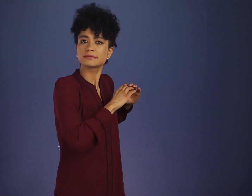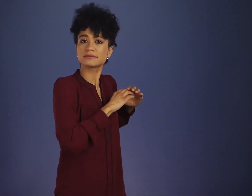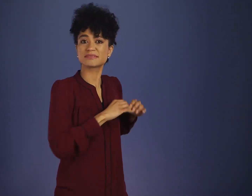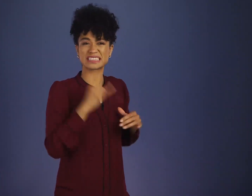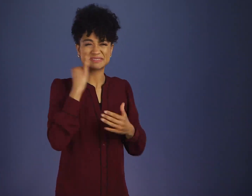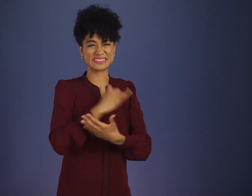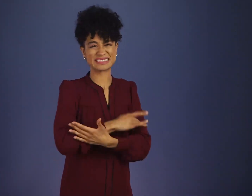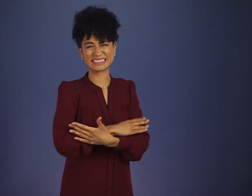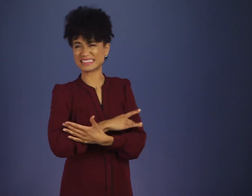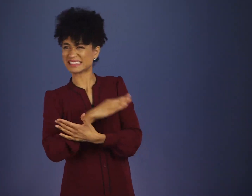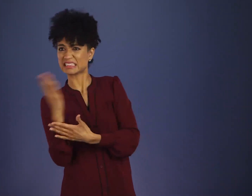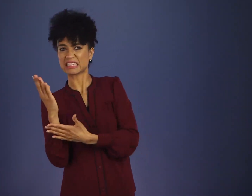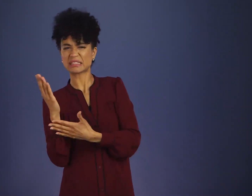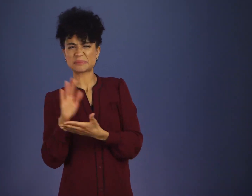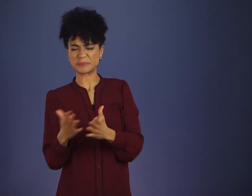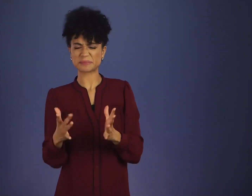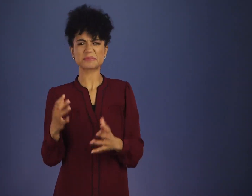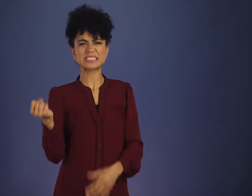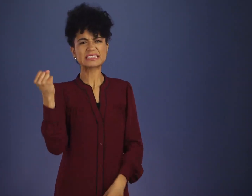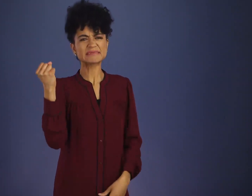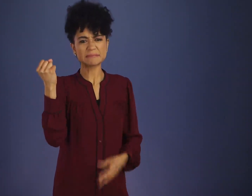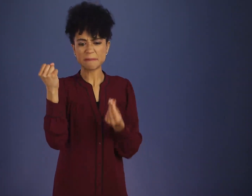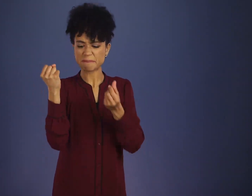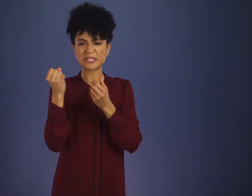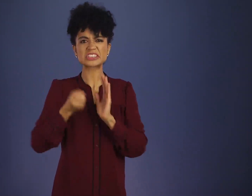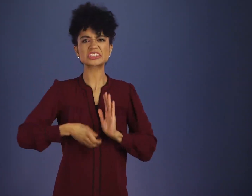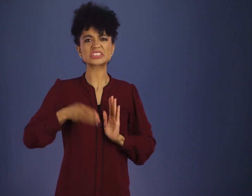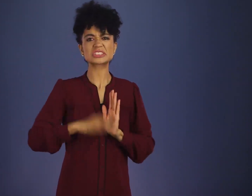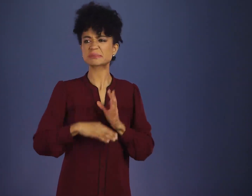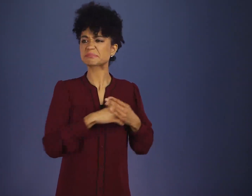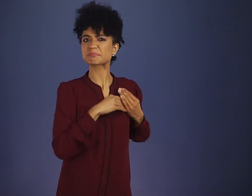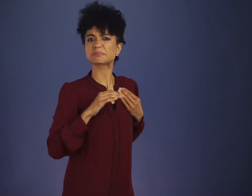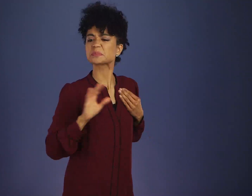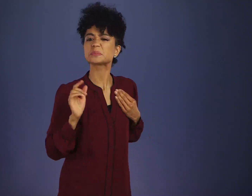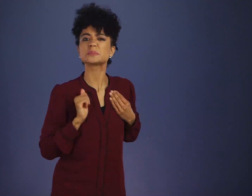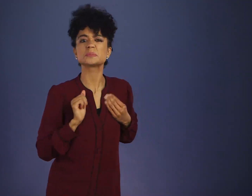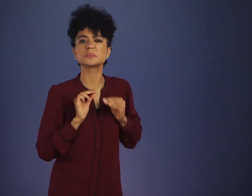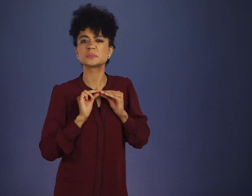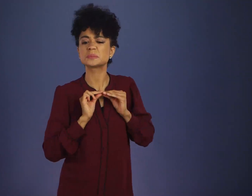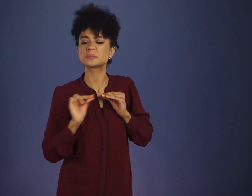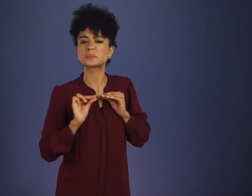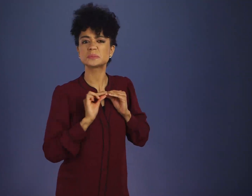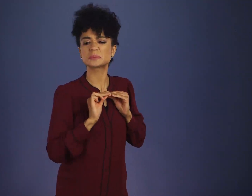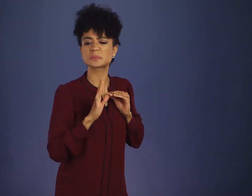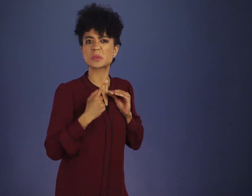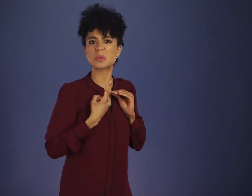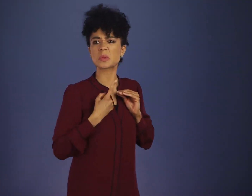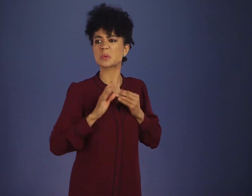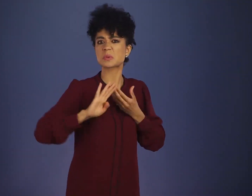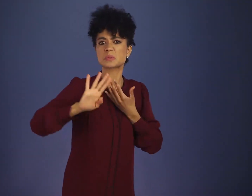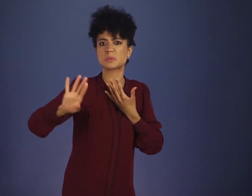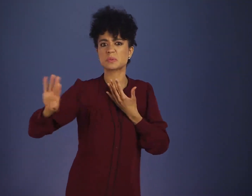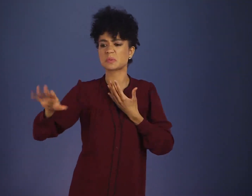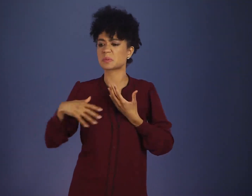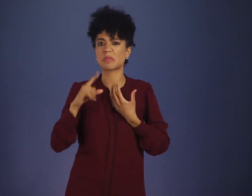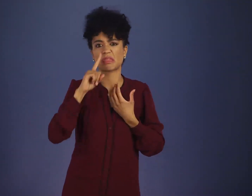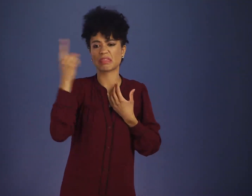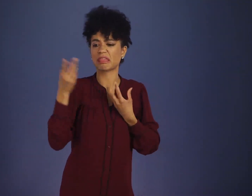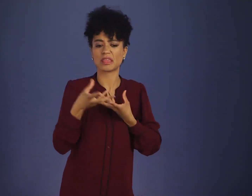Going to the extreme, he can become a miser, or even a recluse who denies himself both family and friends.